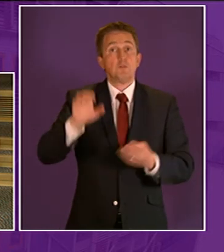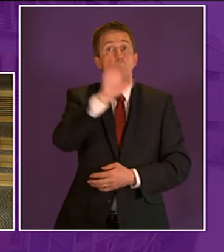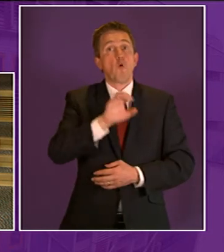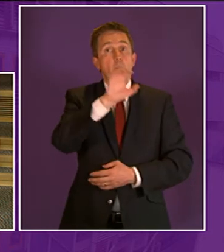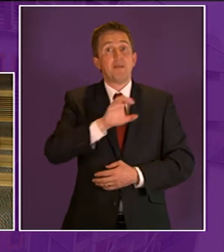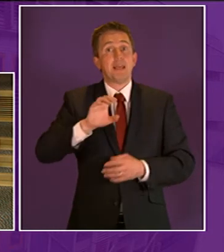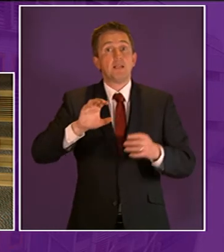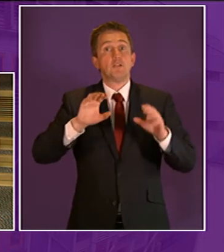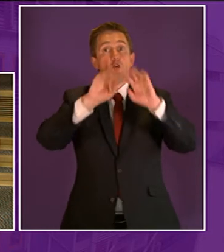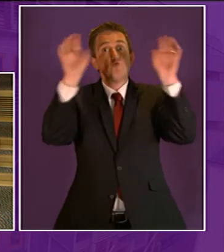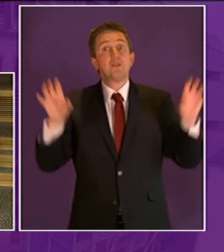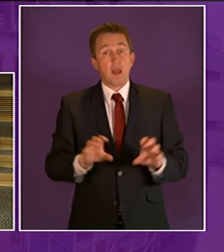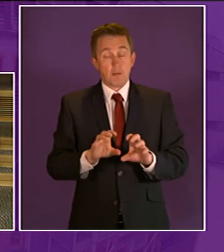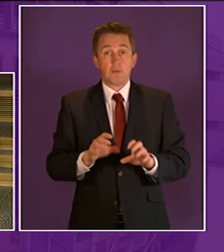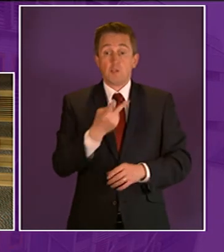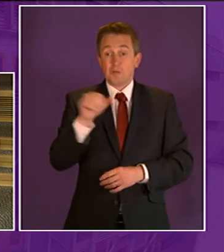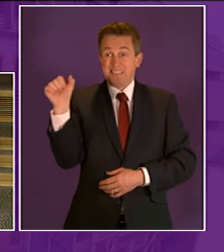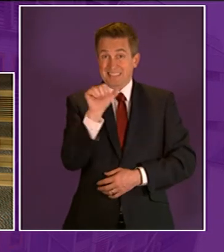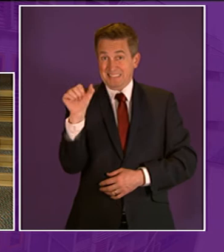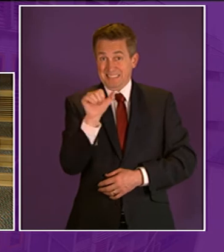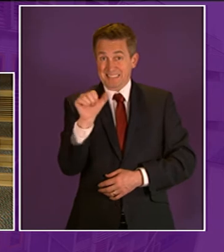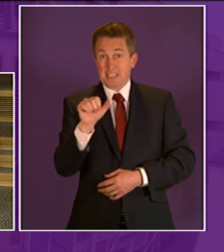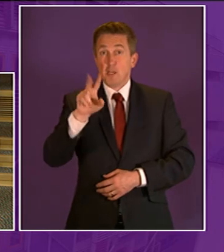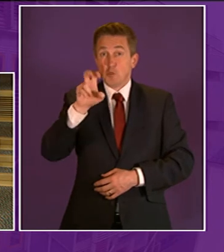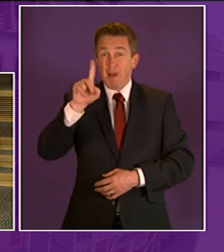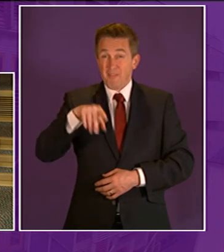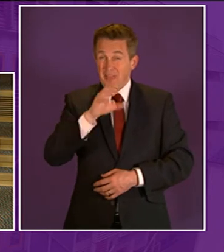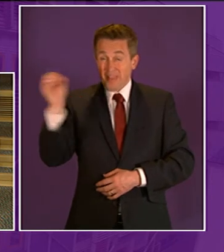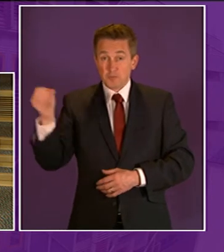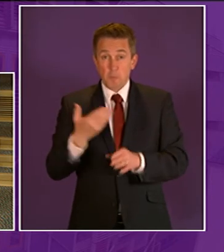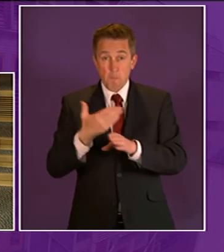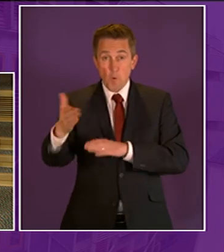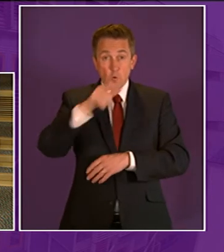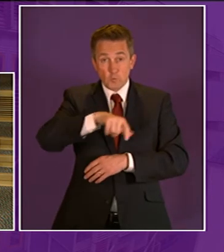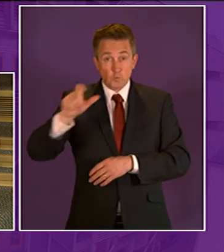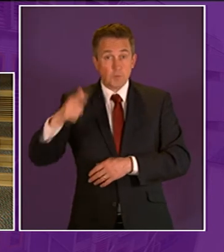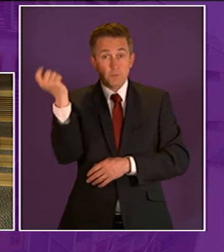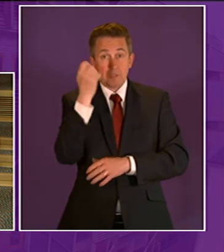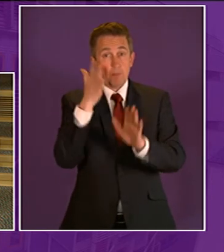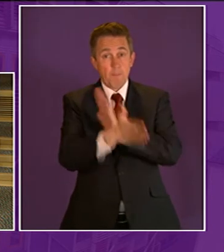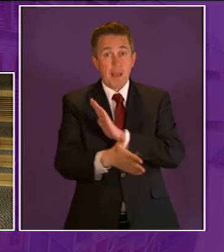In 2015-16, almost 12,000 more students successfully completed full-time courses in further and